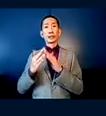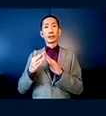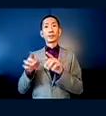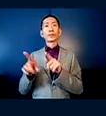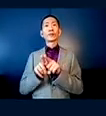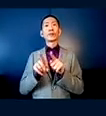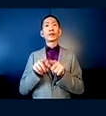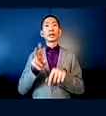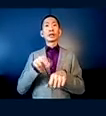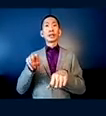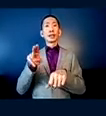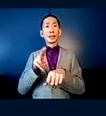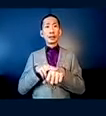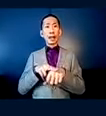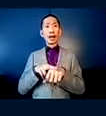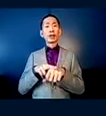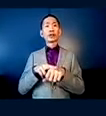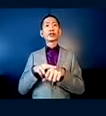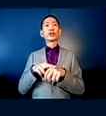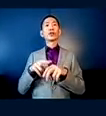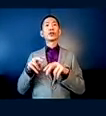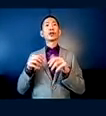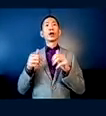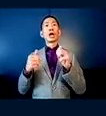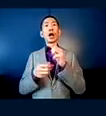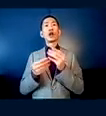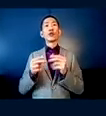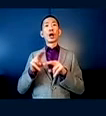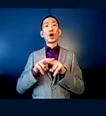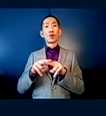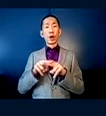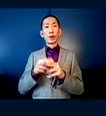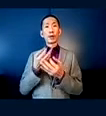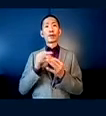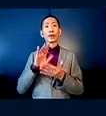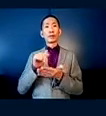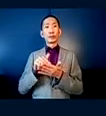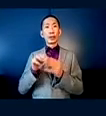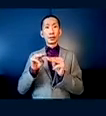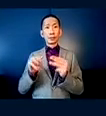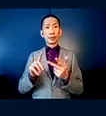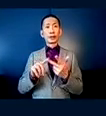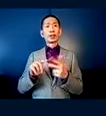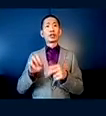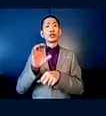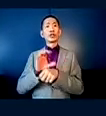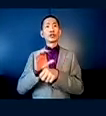ACROSS THE FOUR CITIES. ALSO THE NATIONAL UNDERGROUND RAILROAD AND FREEDOM CENTER